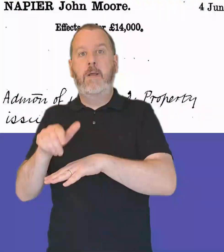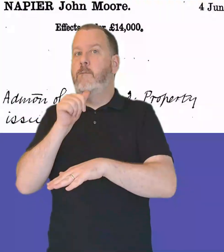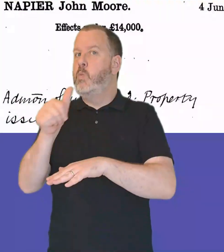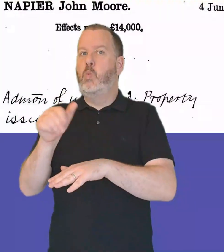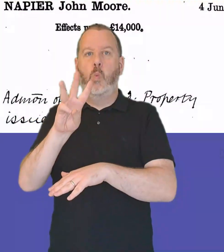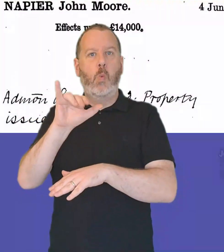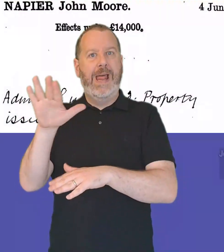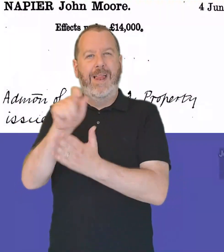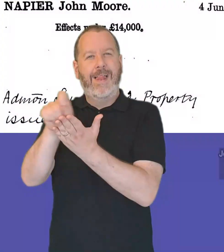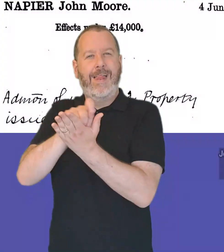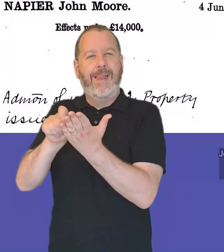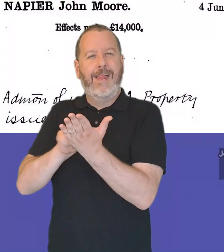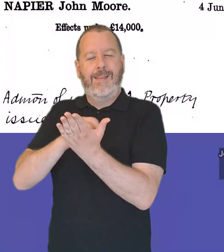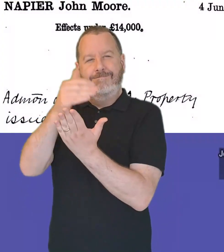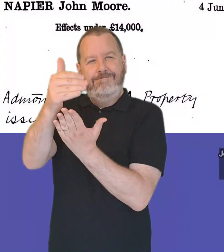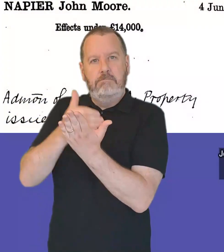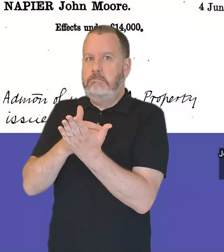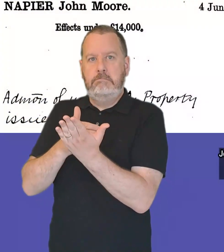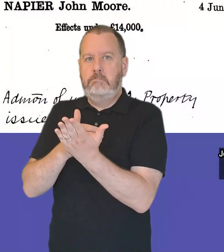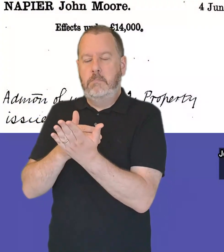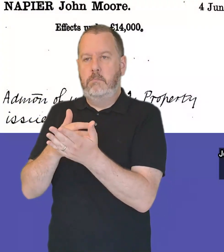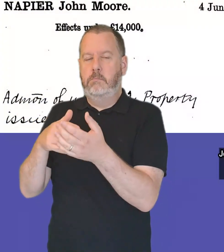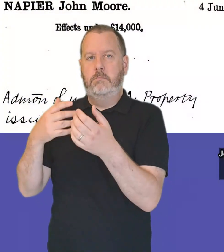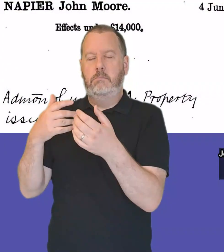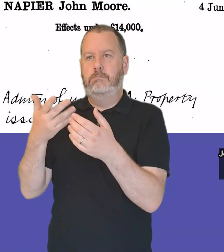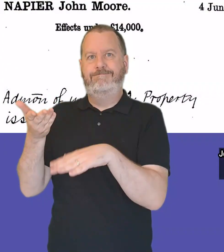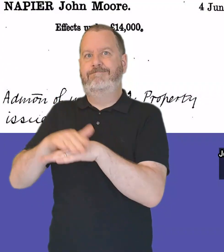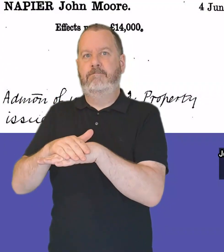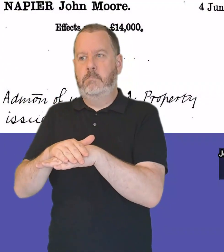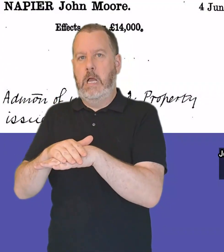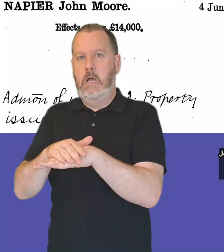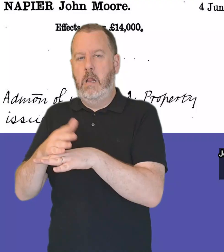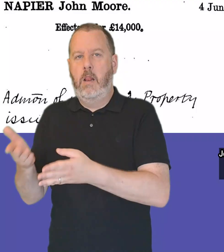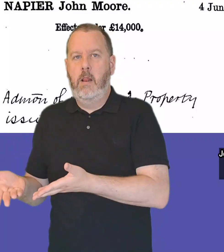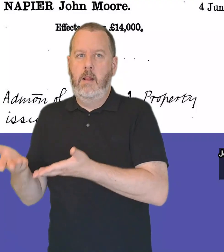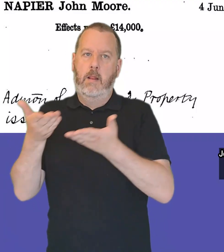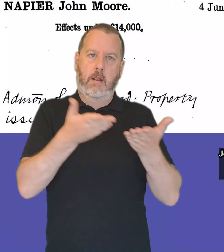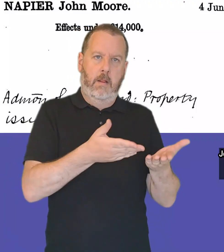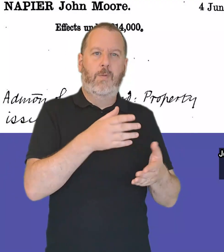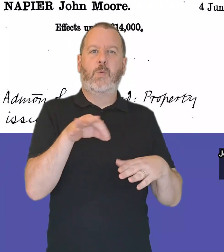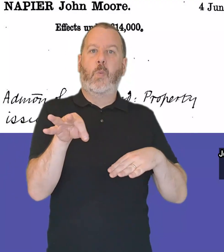John had not left a will, and his wife was given the task of administering his estate,